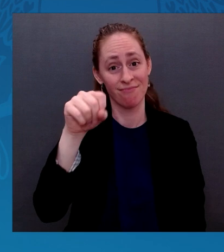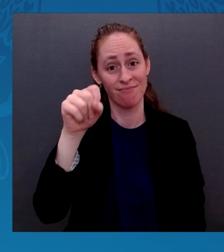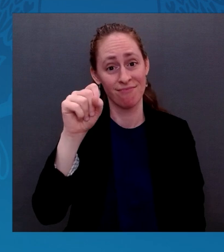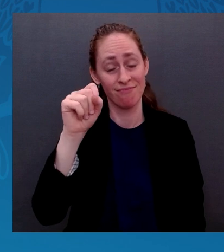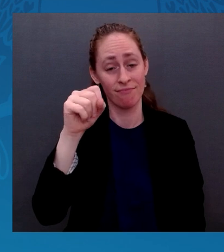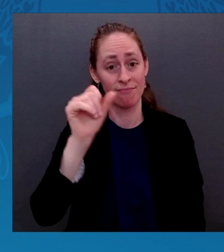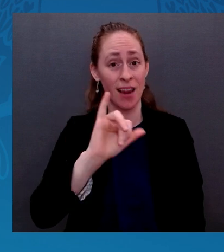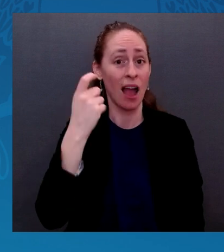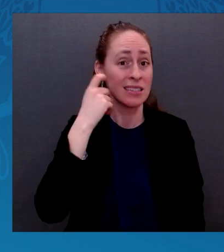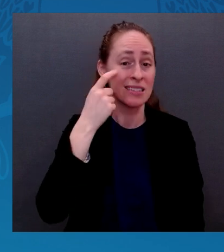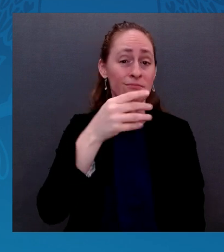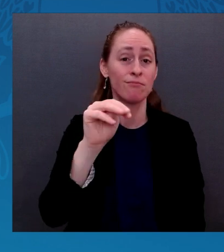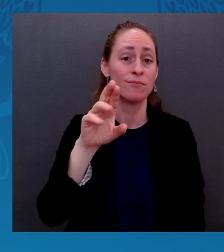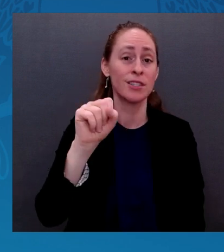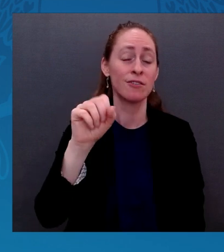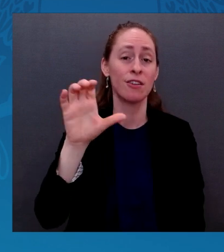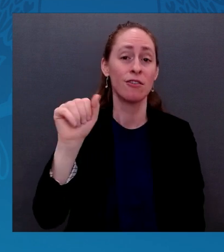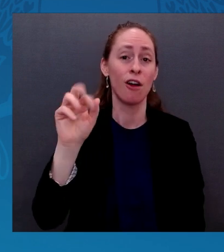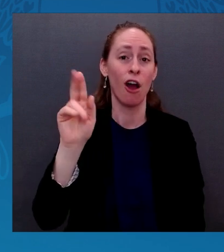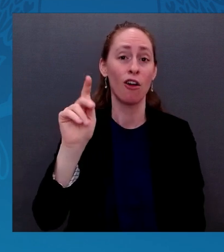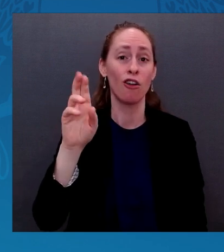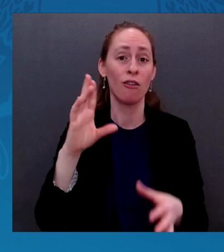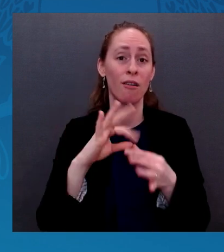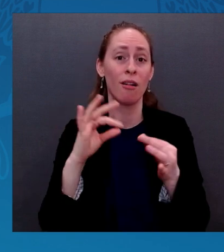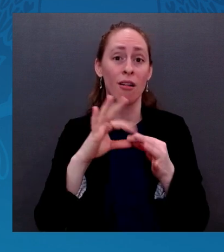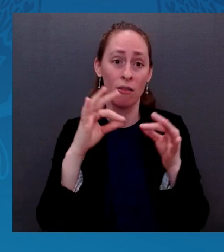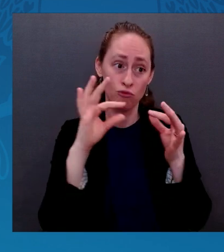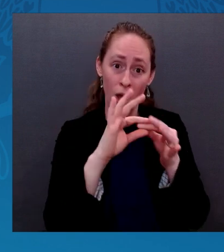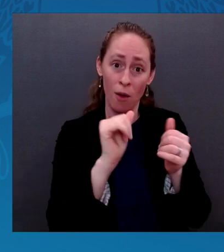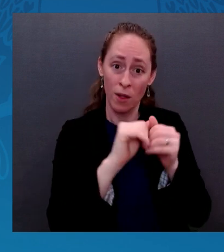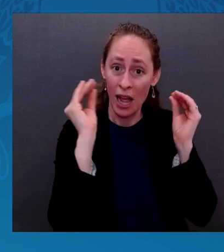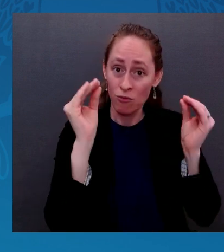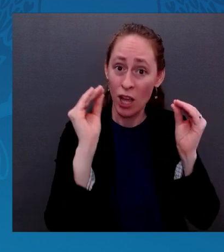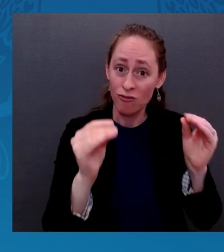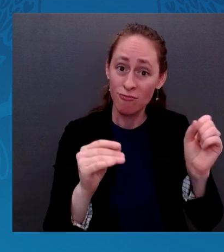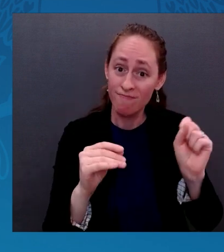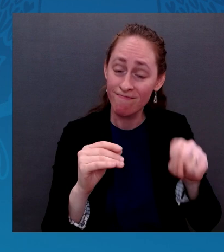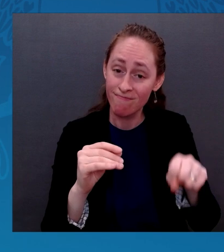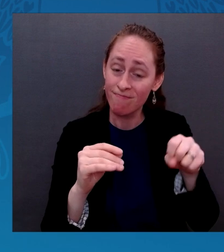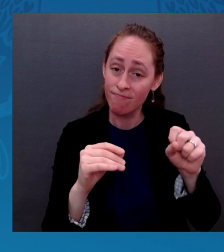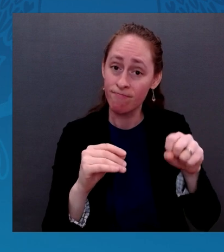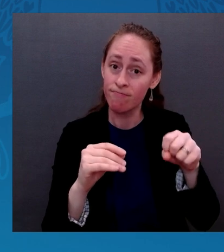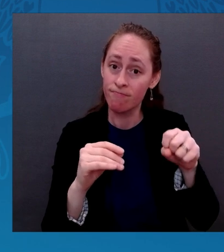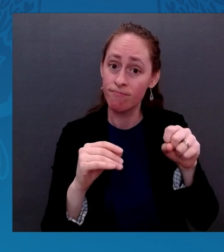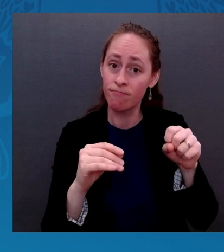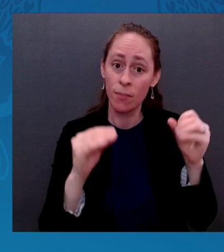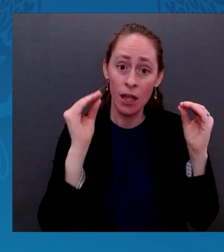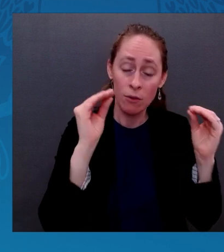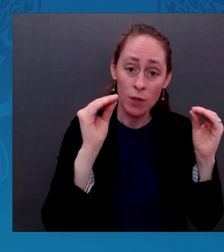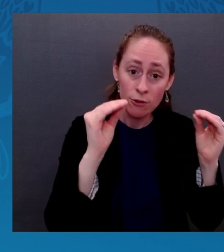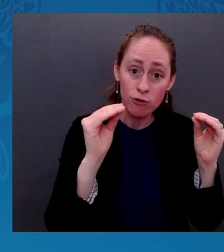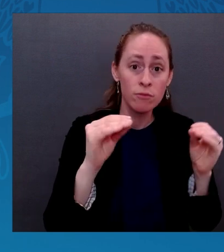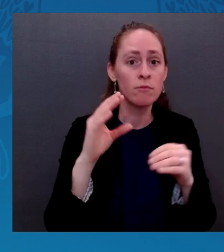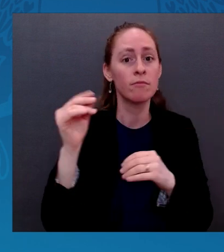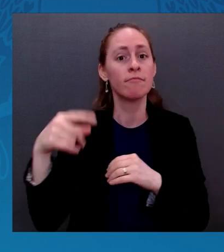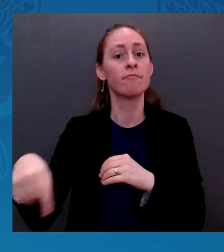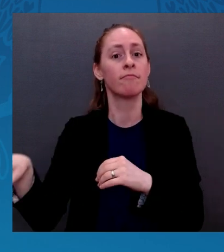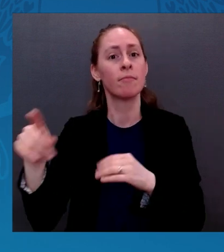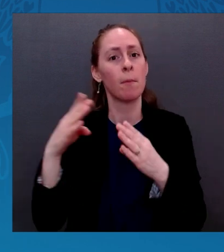between public health and education, because that's always the link where you see a public health matter that in particular affects children.